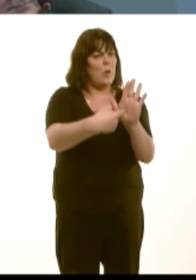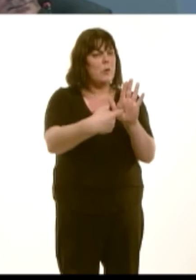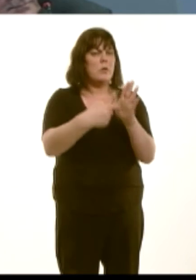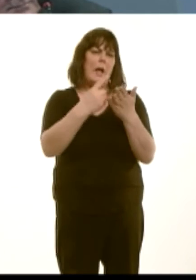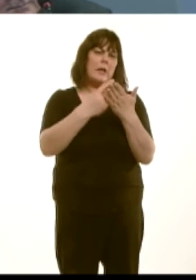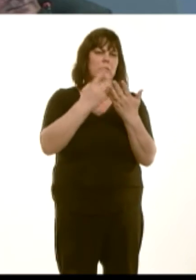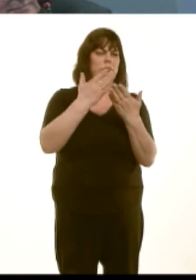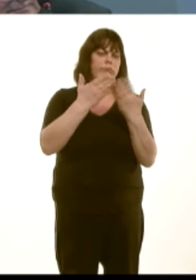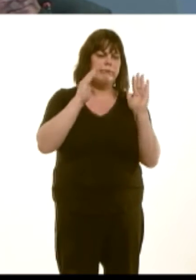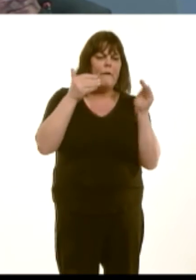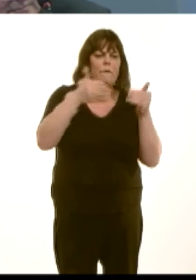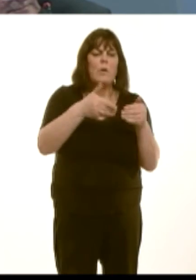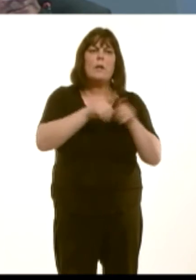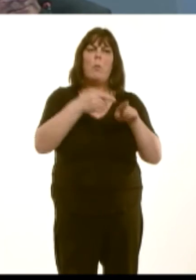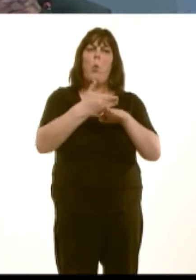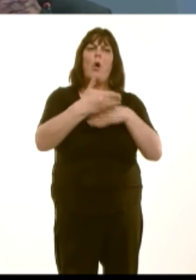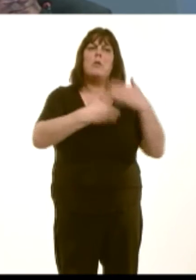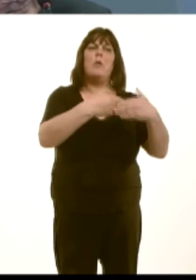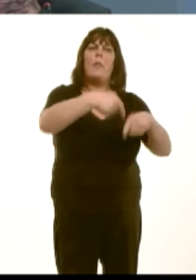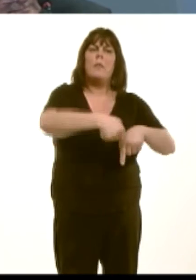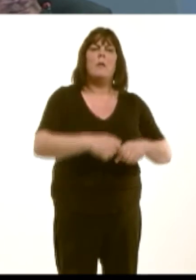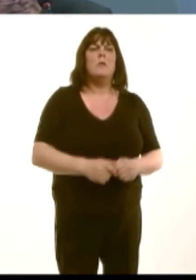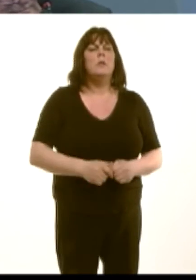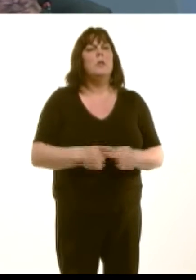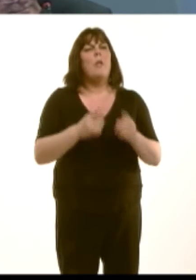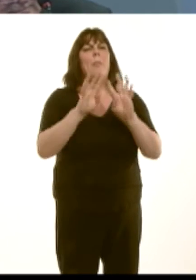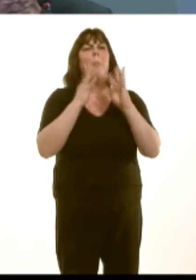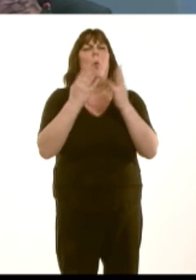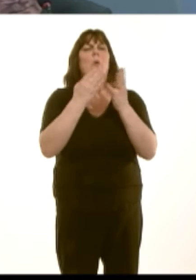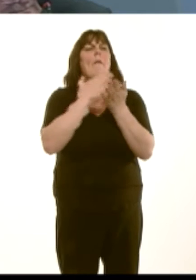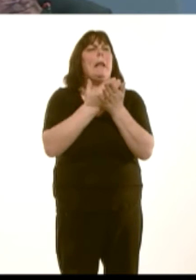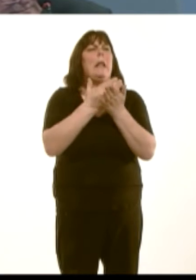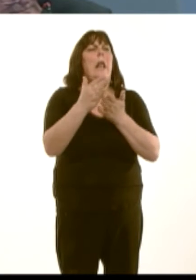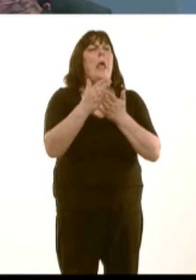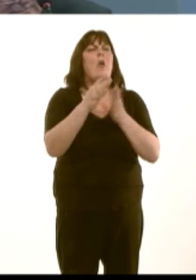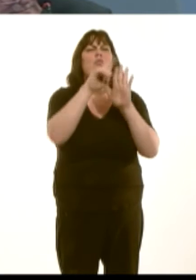I believe the report didnít have any clear recommendations; it just had bold aspirations.